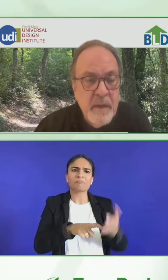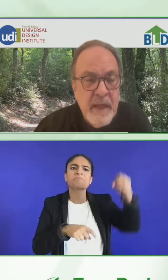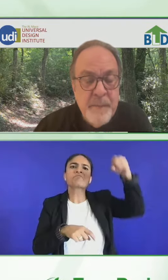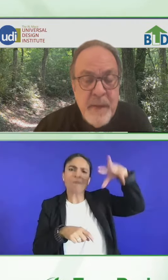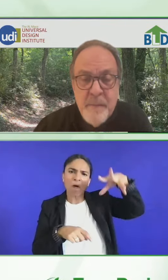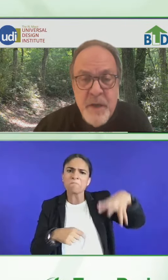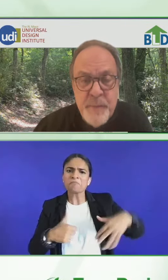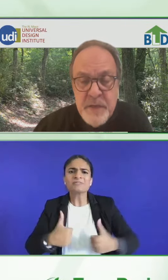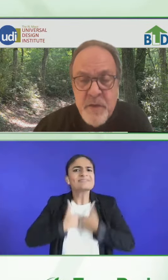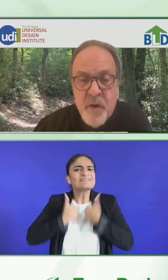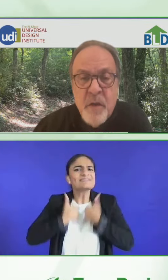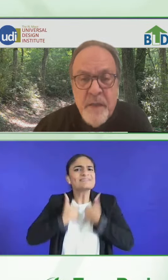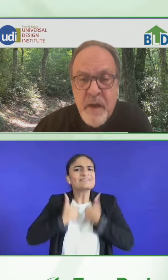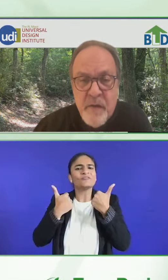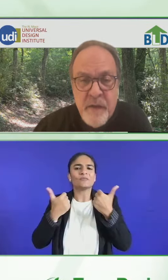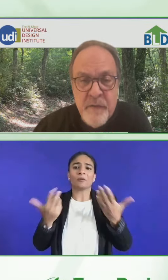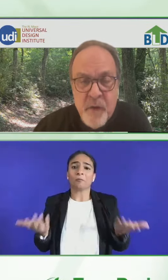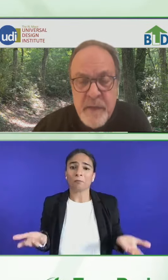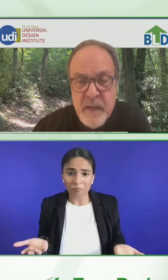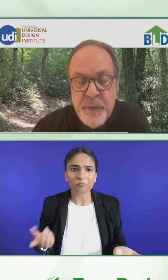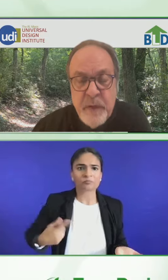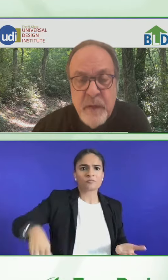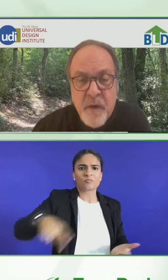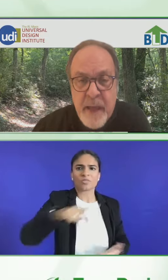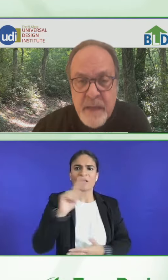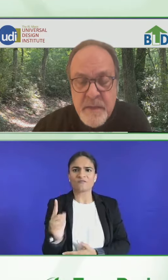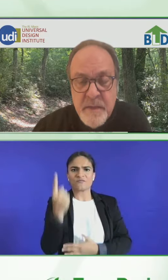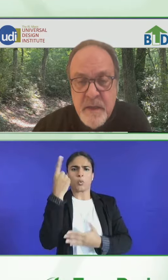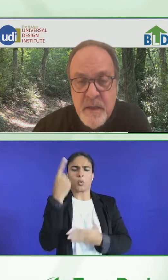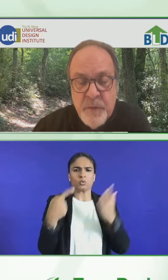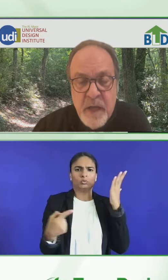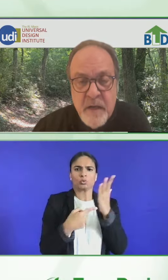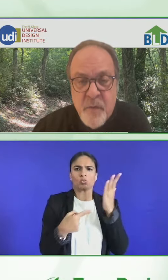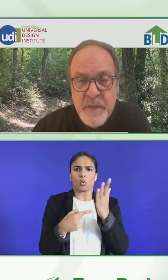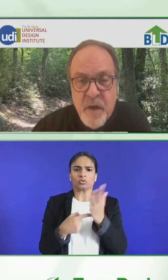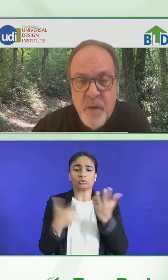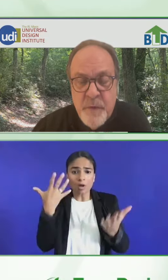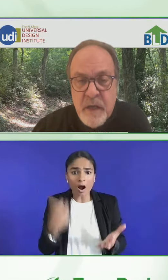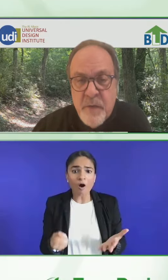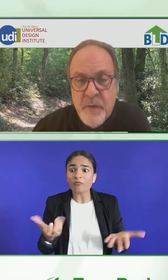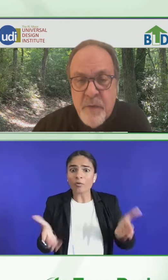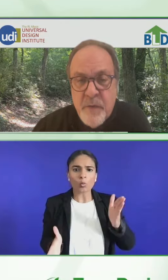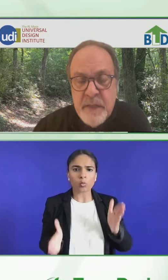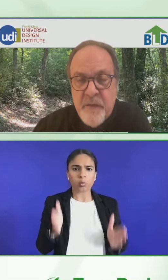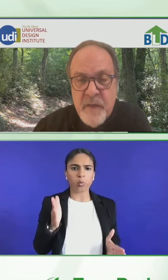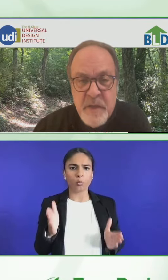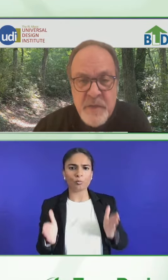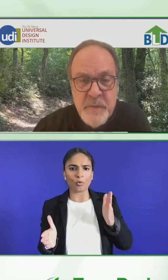And pet management as whole other area. Will of our pets was that we are not always home and able to care for them.